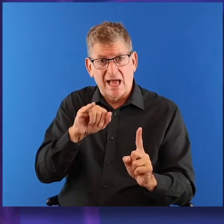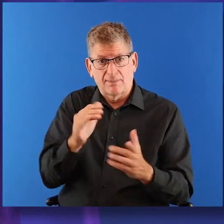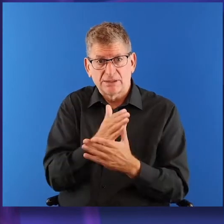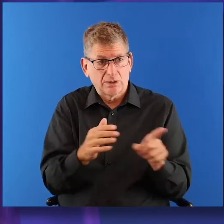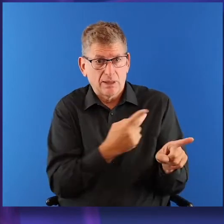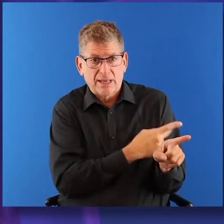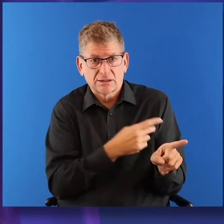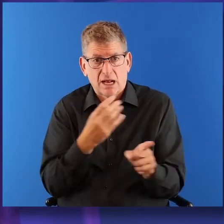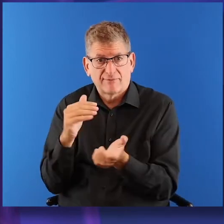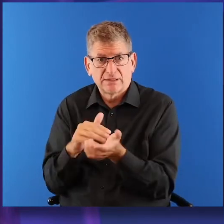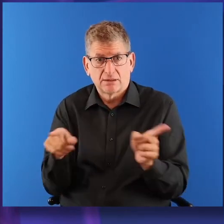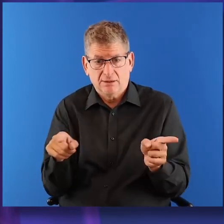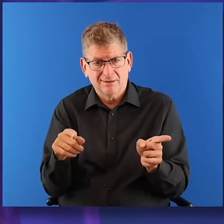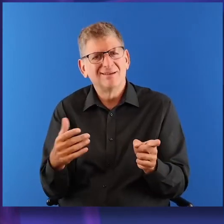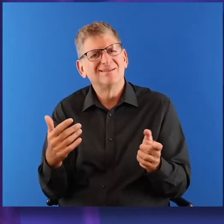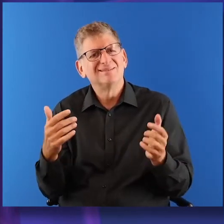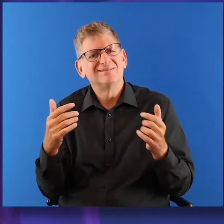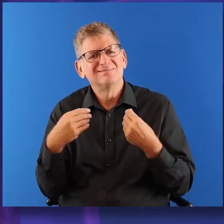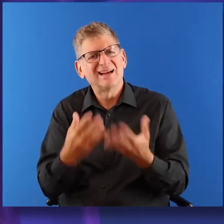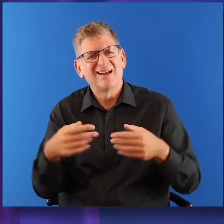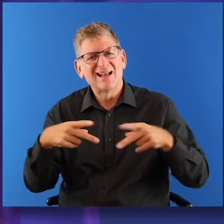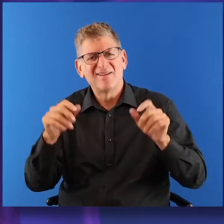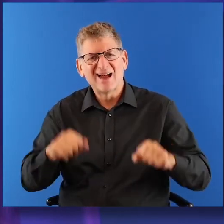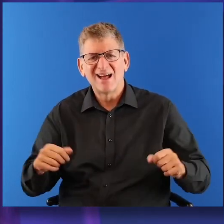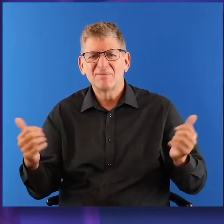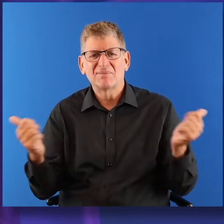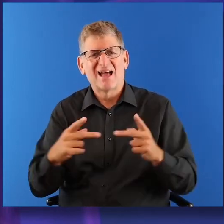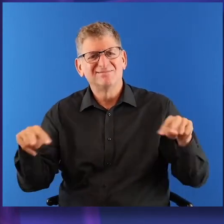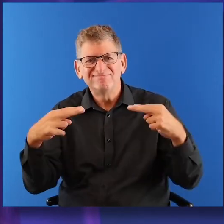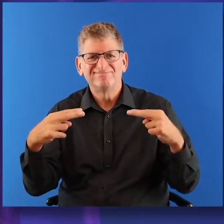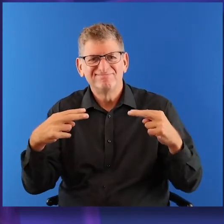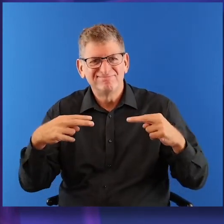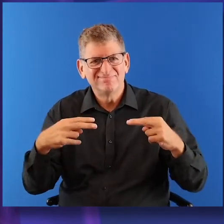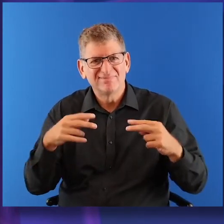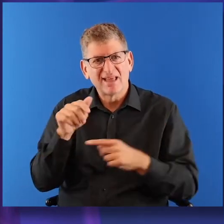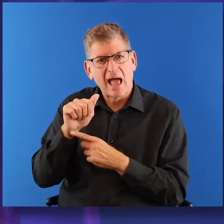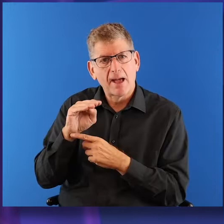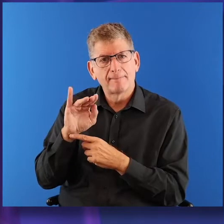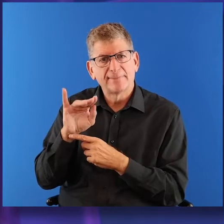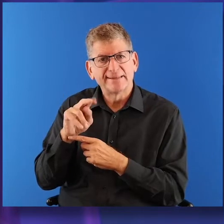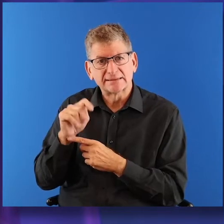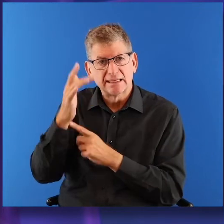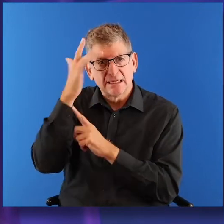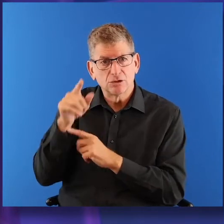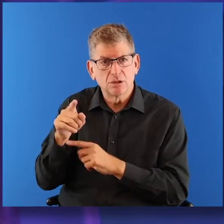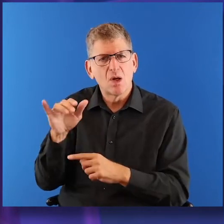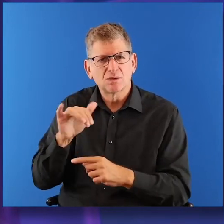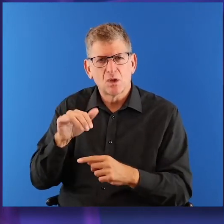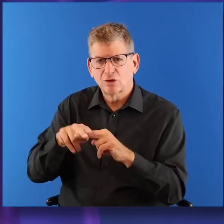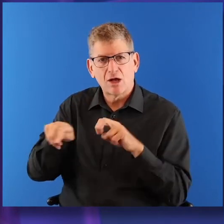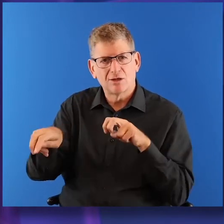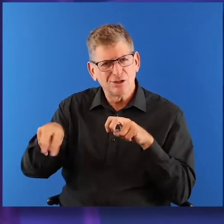Yes, ambient intelligence as well also turns the chair around. A good question to ask is how we got here.